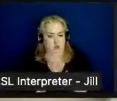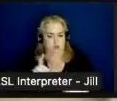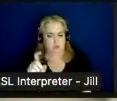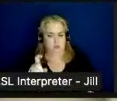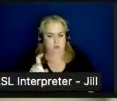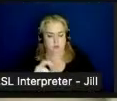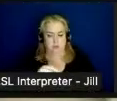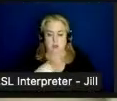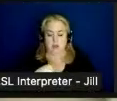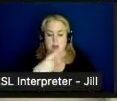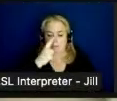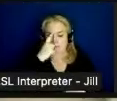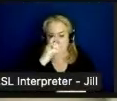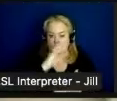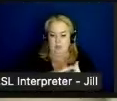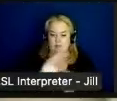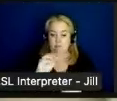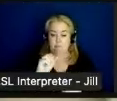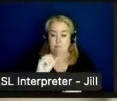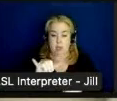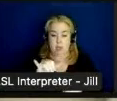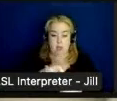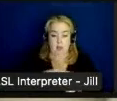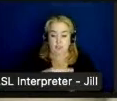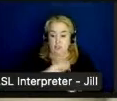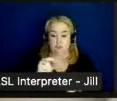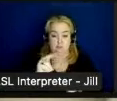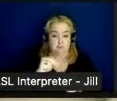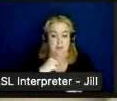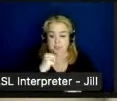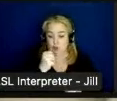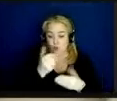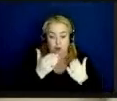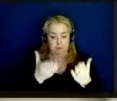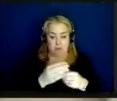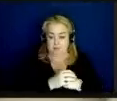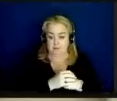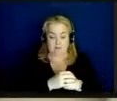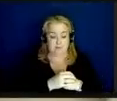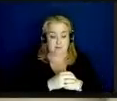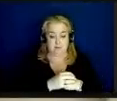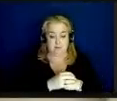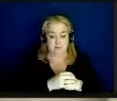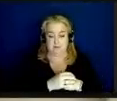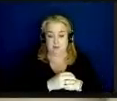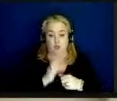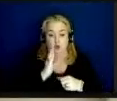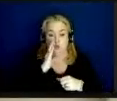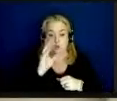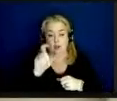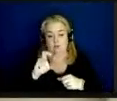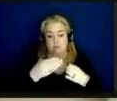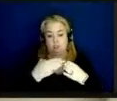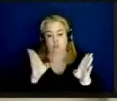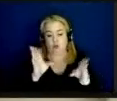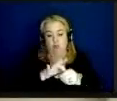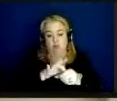VOTERS IF YOU KNOW WHEN IS THE NEXT TIME THAT WEOULD GO